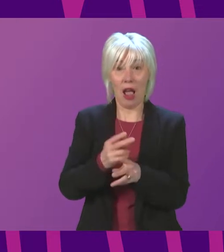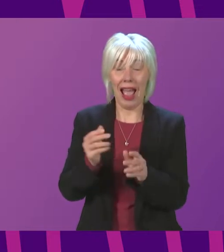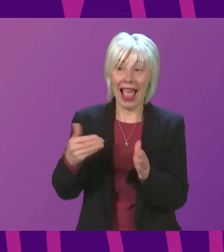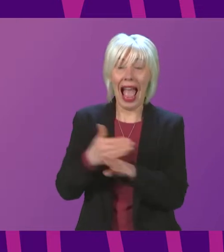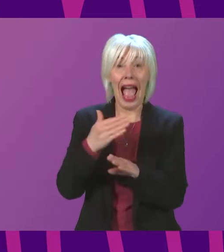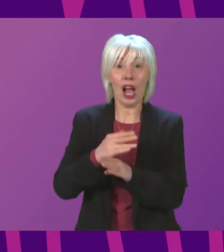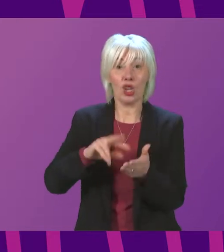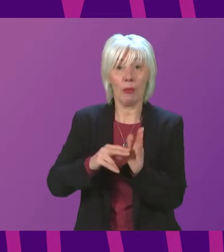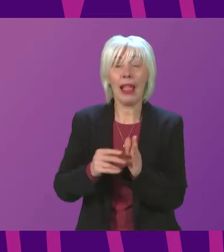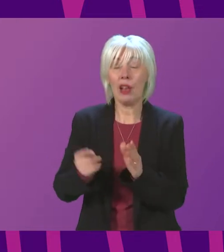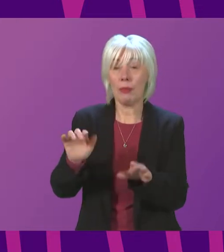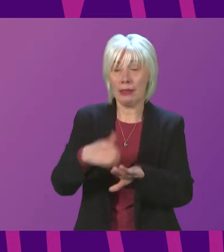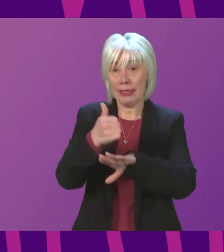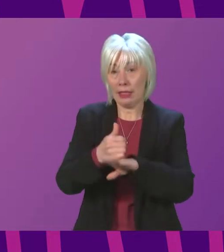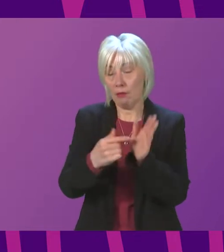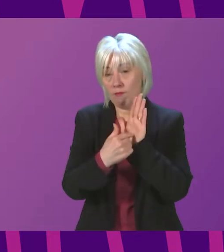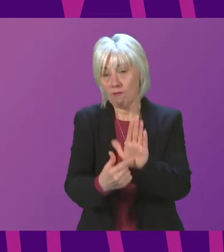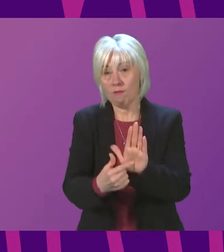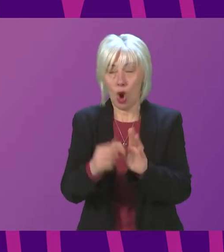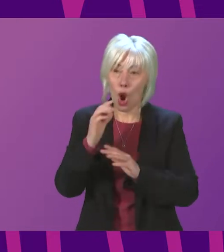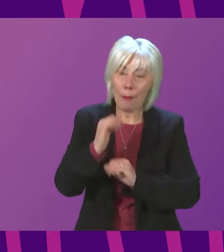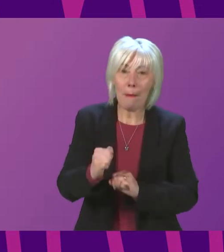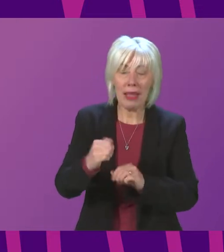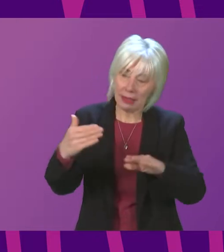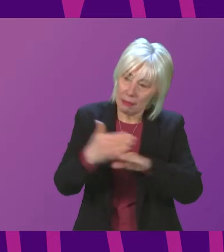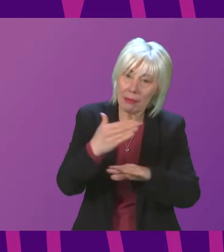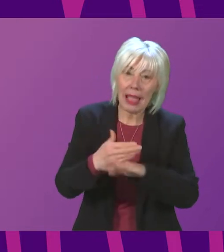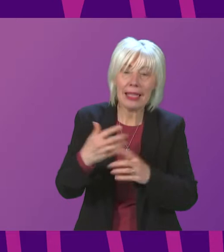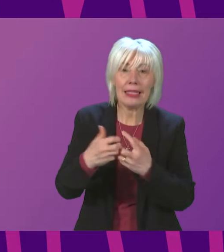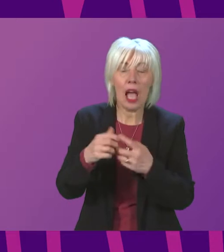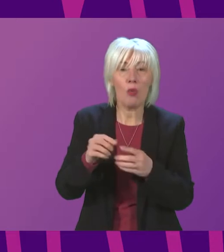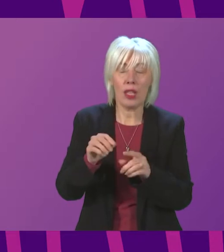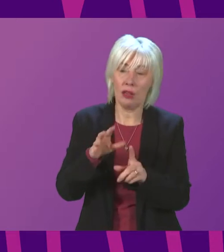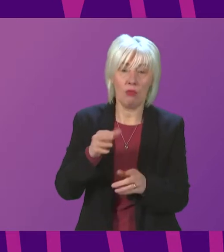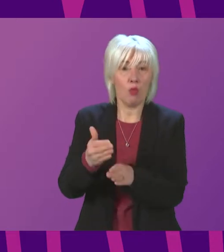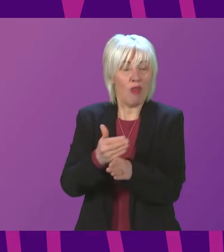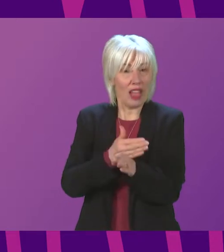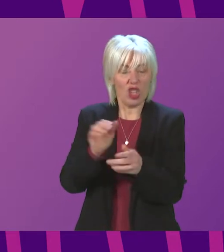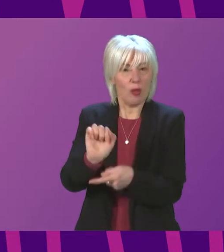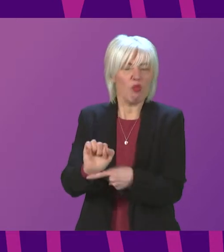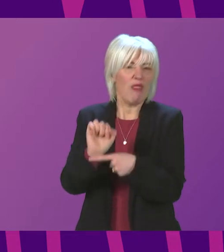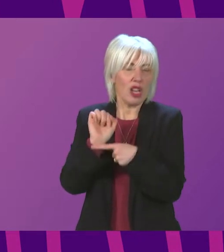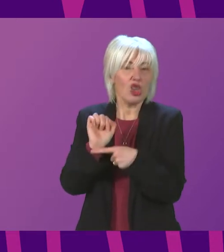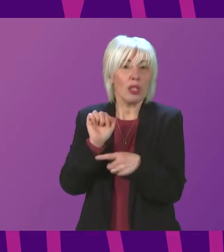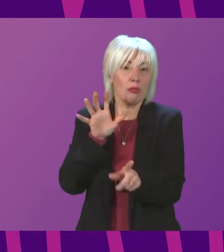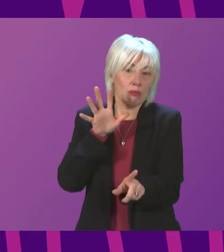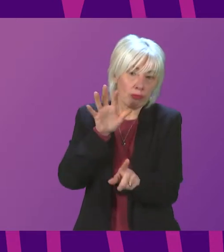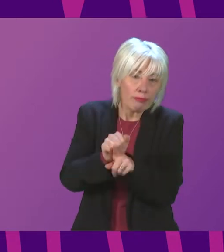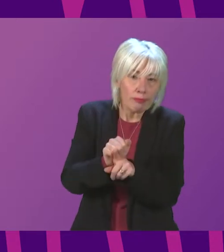It sets out our priorities and commitments for driving improvement in the prevention, diagnosis, care, treatment and support of people who are living with respiratory conditions.